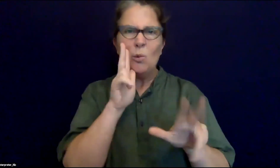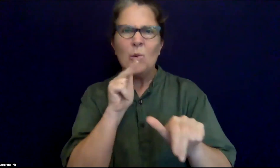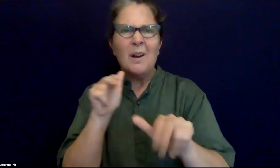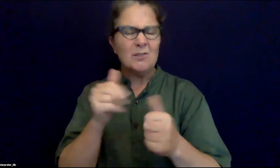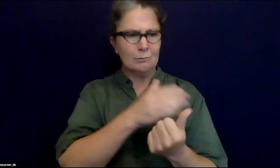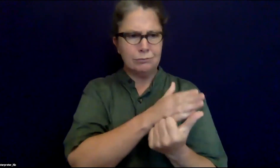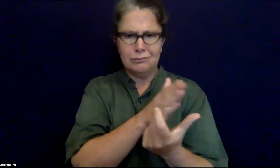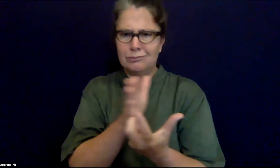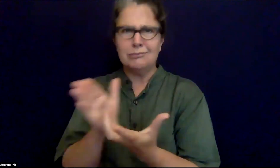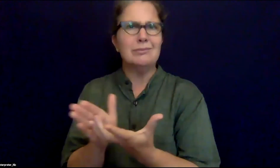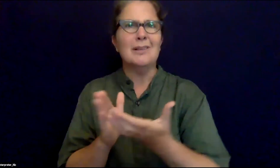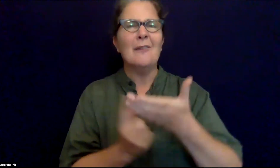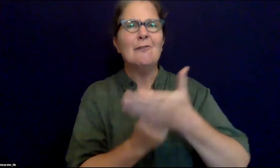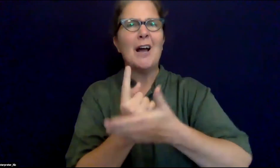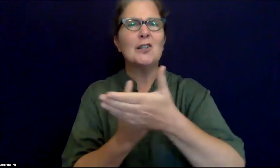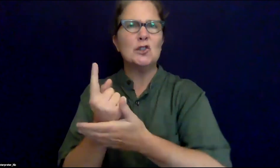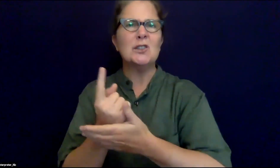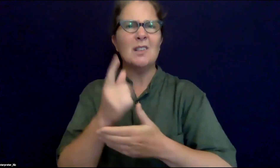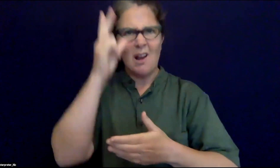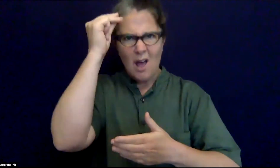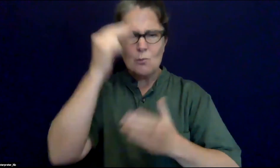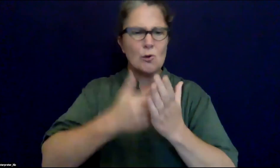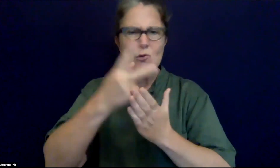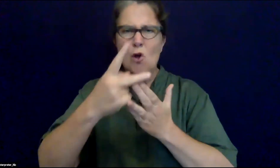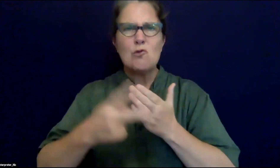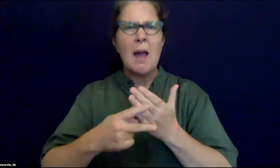program at Bendigo Kangan. Thank you, Paul. PAUL: Over to you, Samantha.